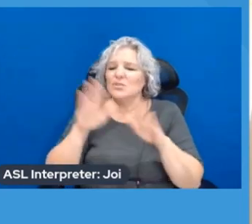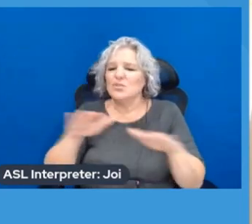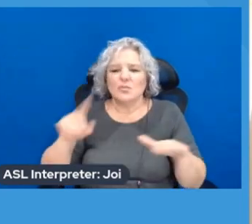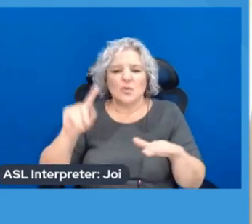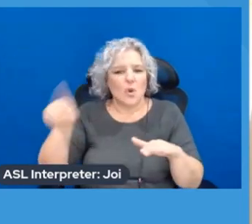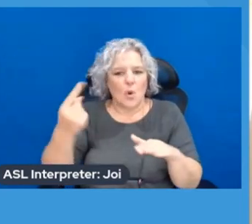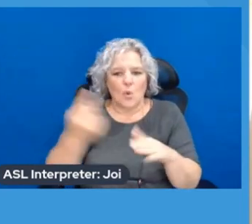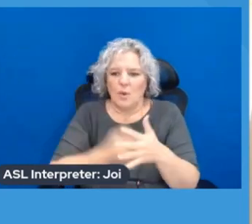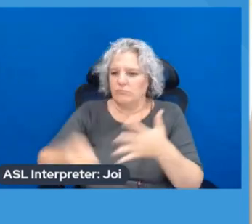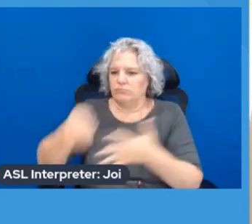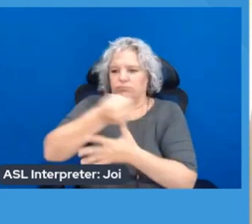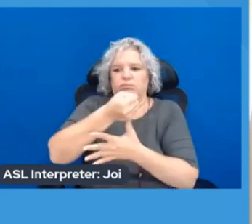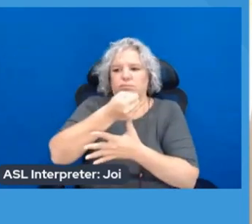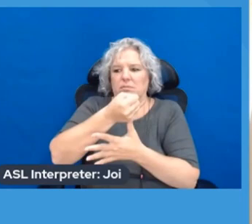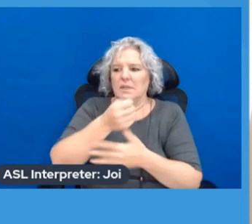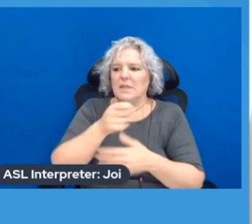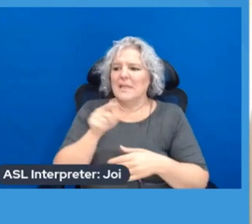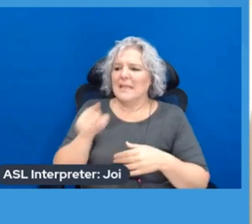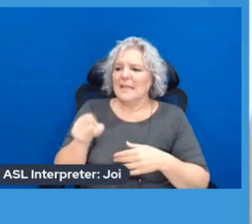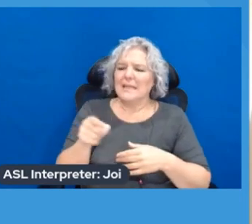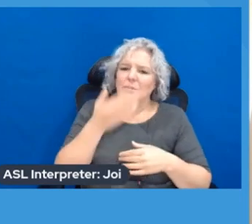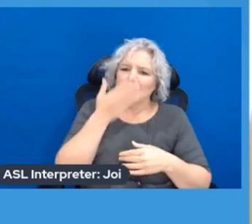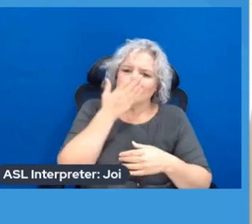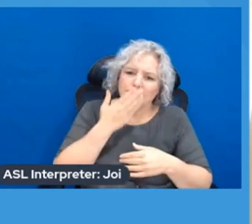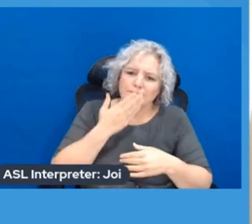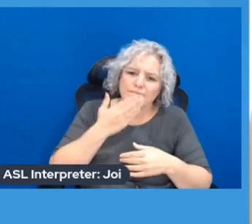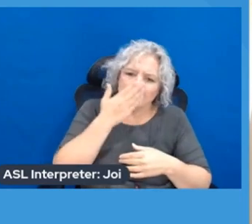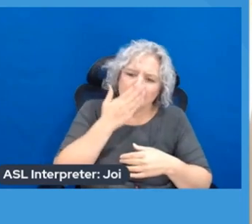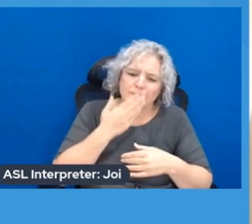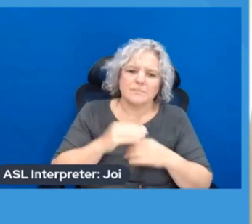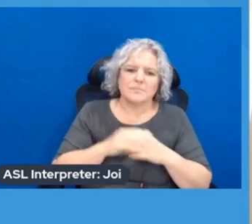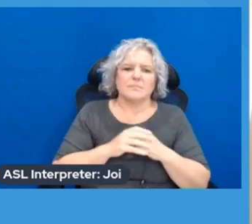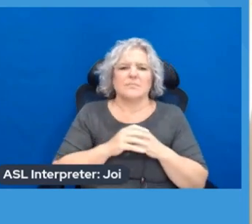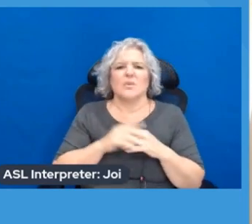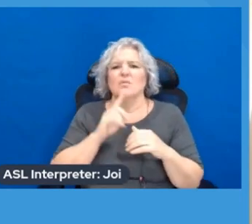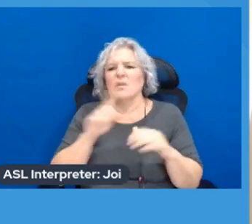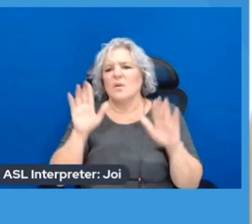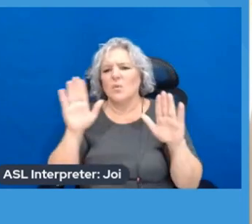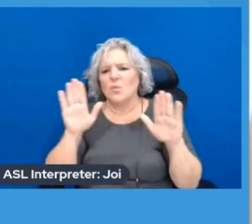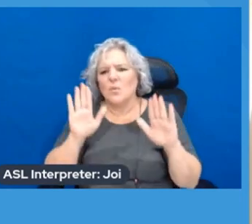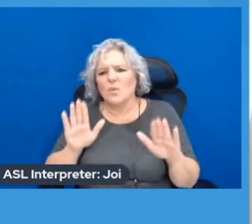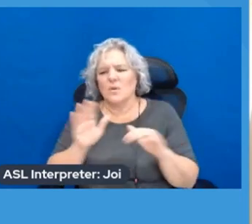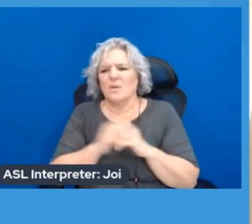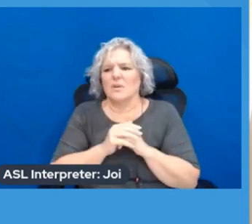He was a kind and gentle person who is greatly missed, but never forgotten.